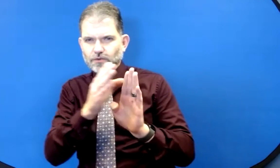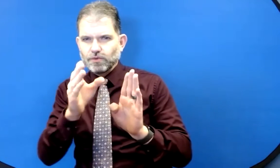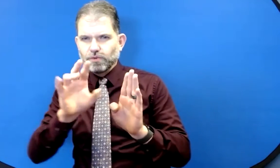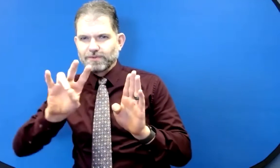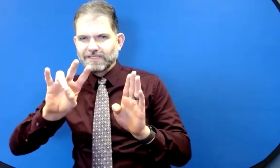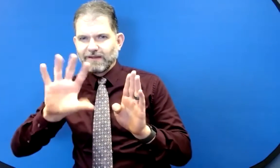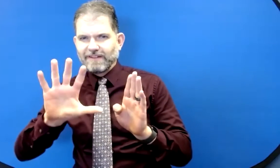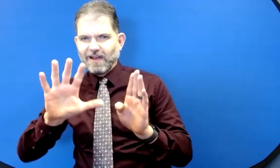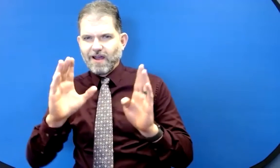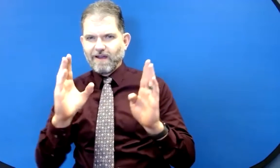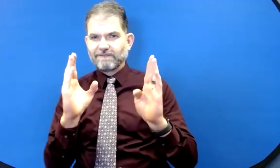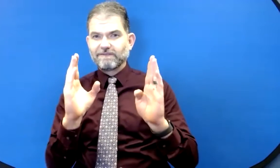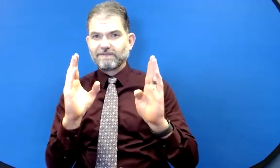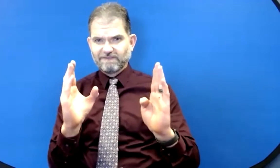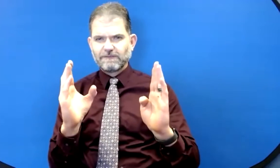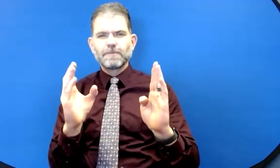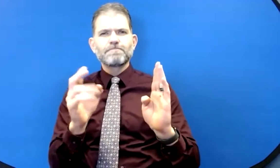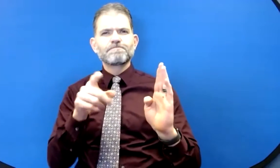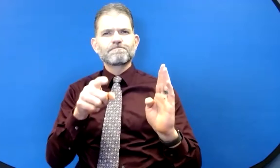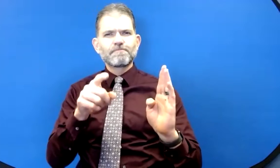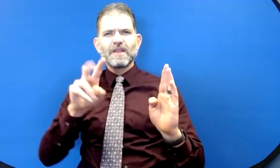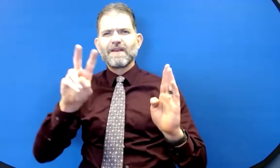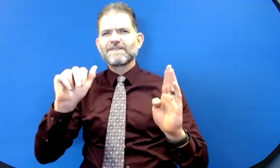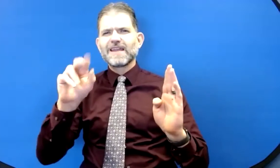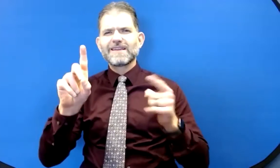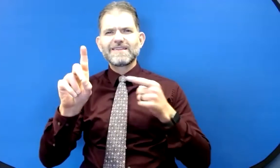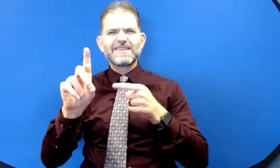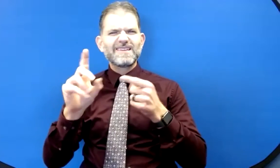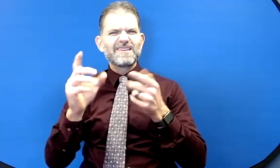ASL Interpreter: Joseph ASL Interpreter: and a person between 60 and 75 years old.